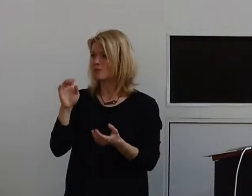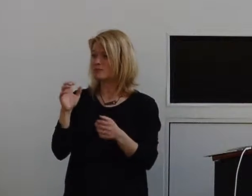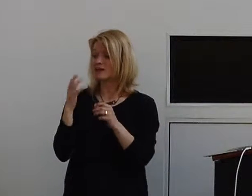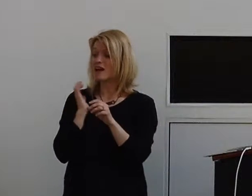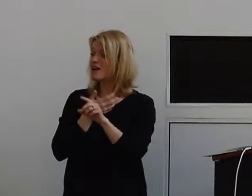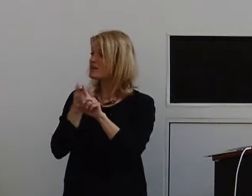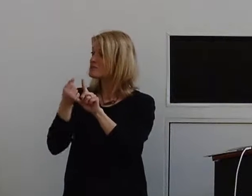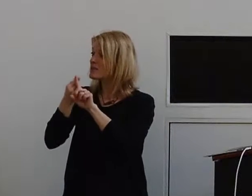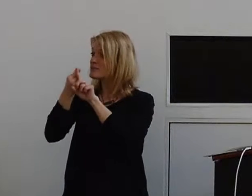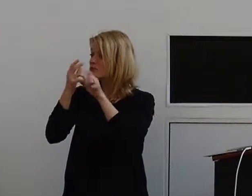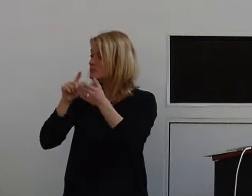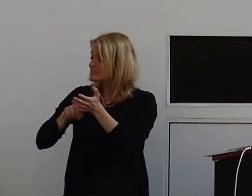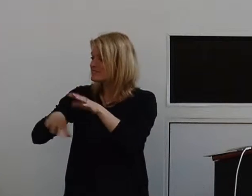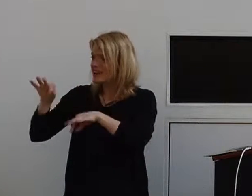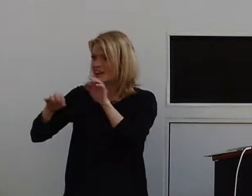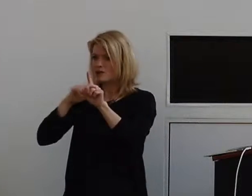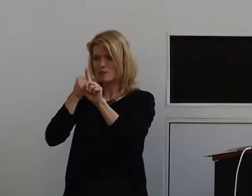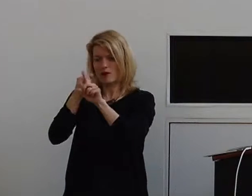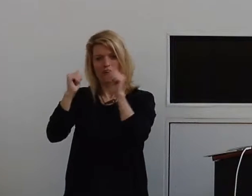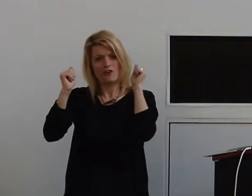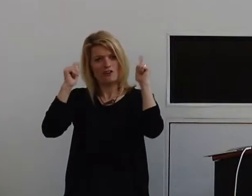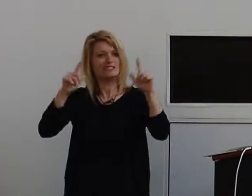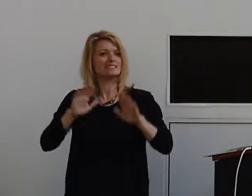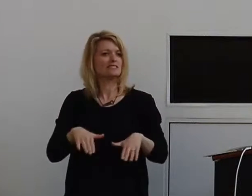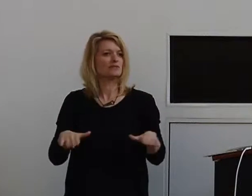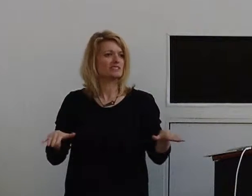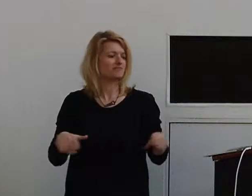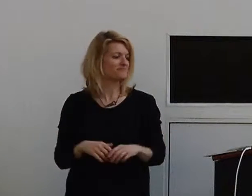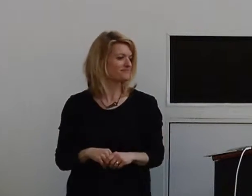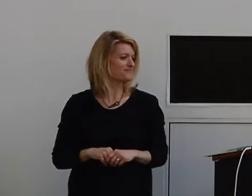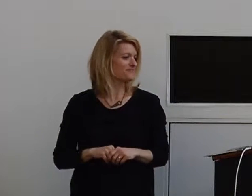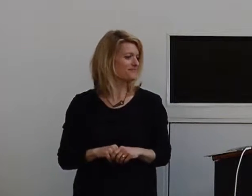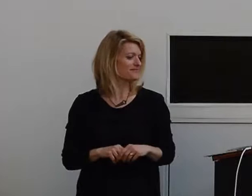can impact children worldwide.